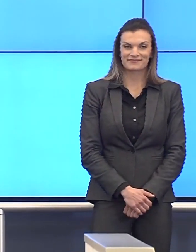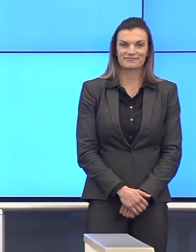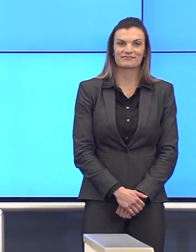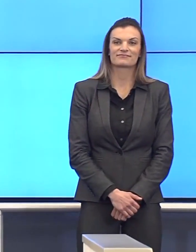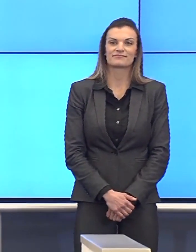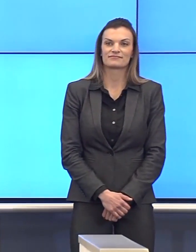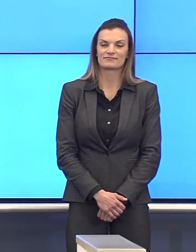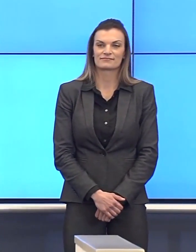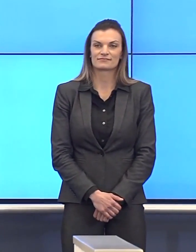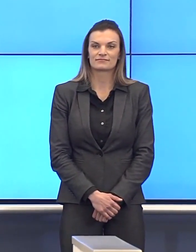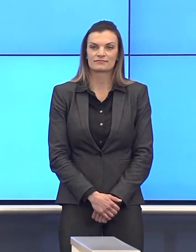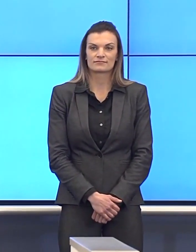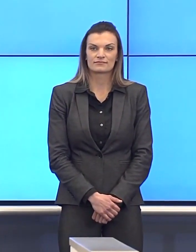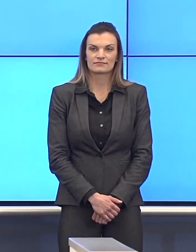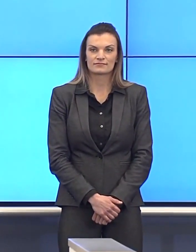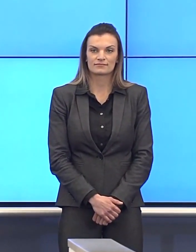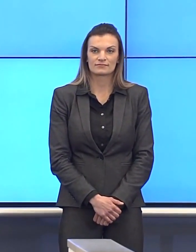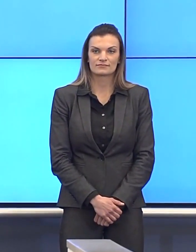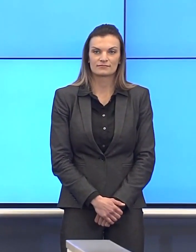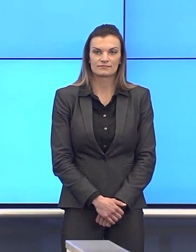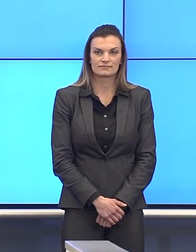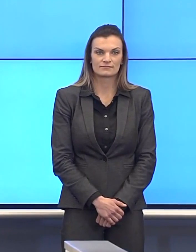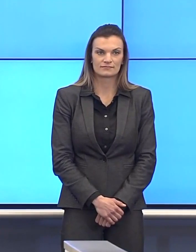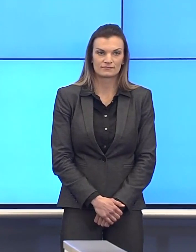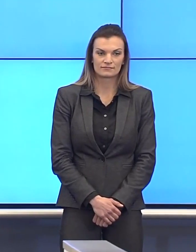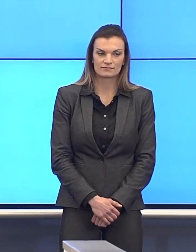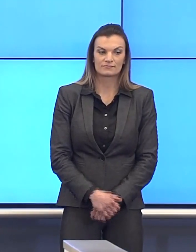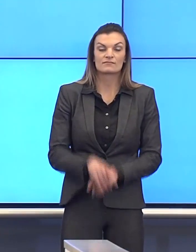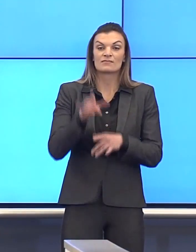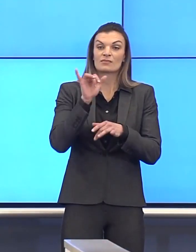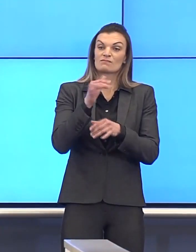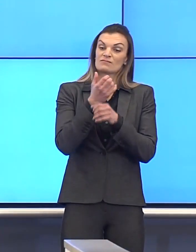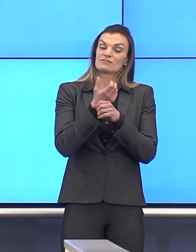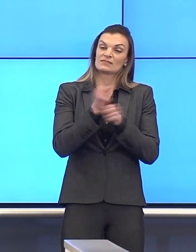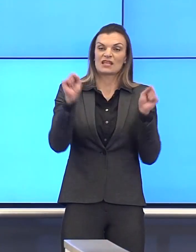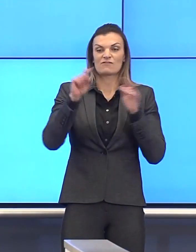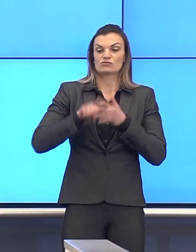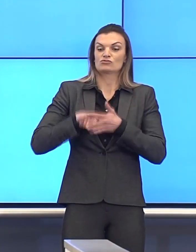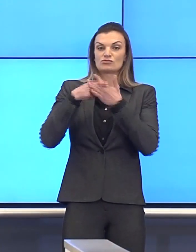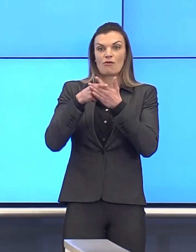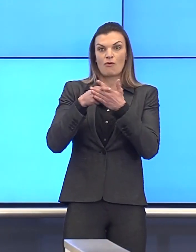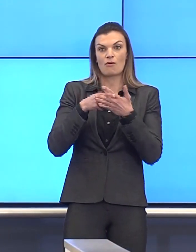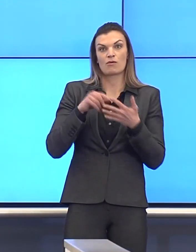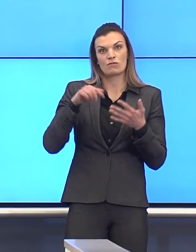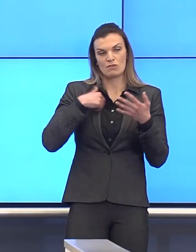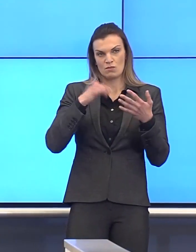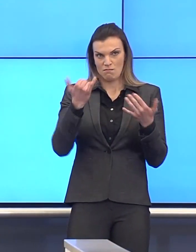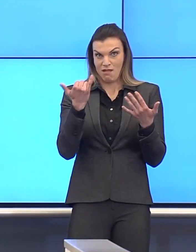Reporter: THANK YOU. Reporter: GOVERNOR, YOU LISTED OFF EARLIER SOME OF THE CRITERIA FOR ADVANCING THE STATE